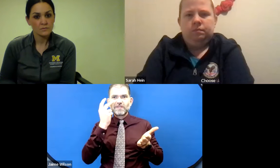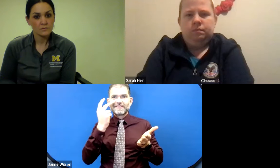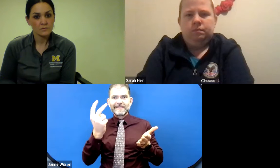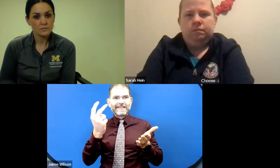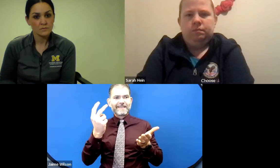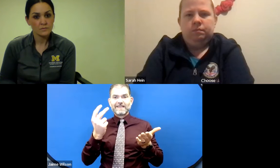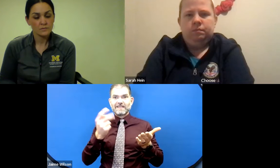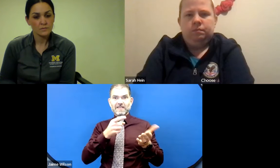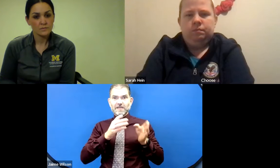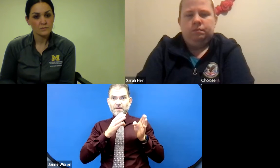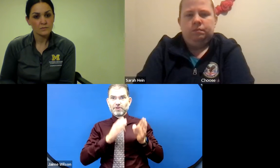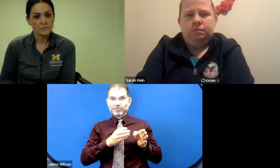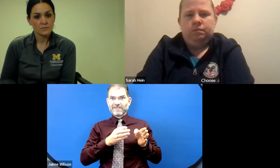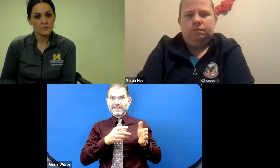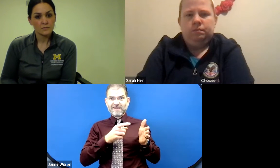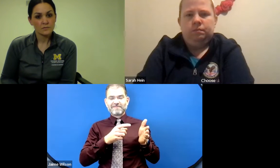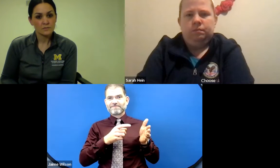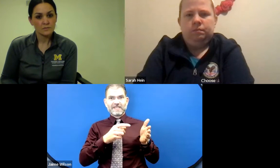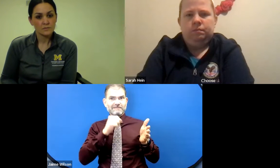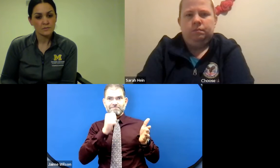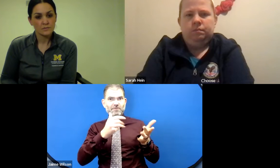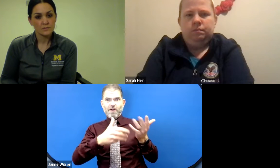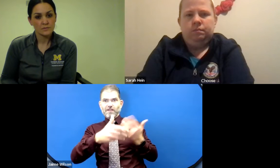ASL Interpreter: First, with alzheimer's, exhibits behaviors